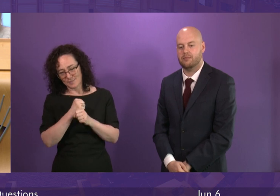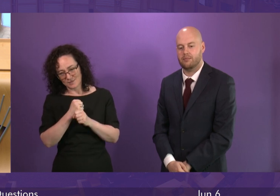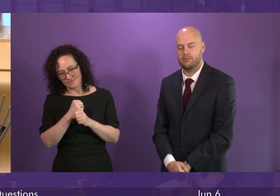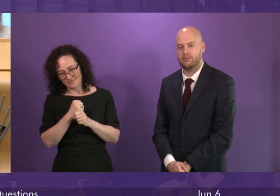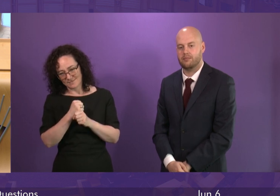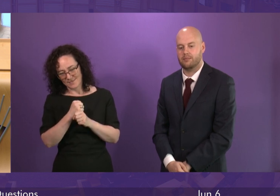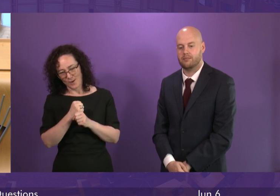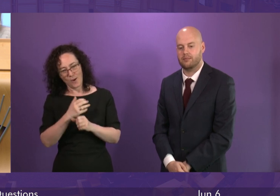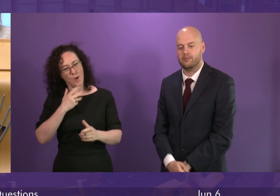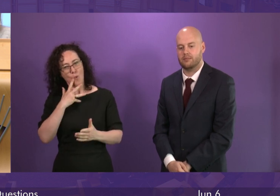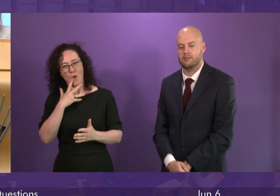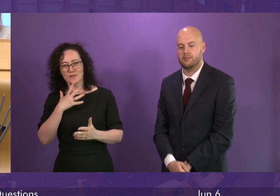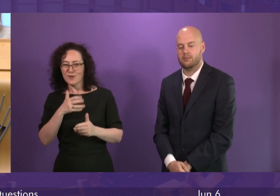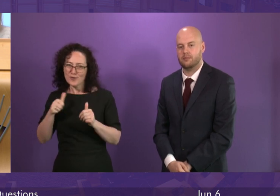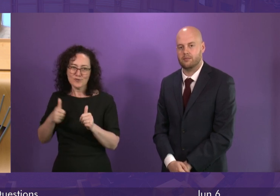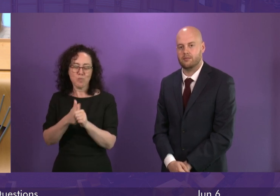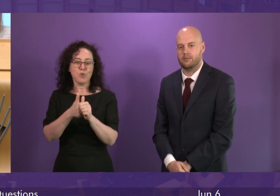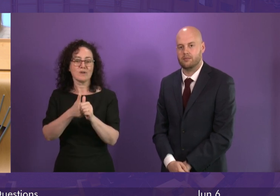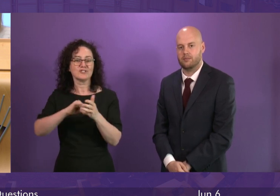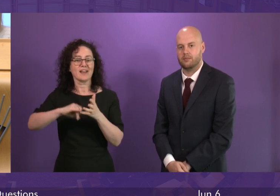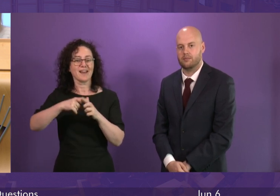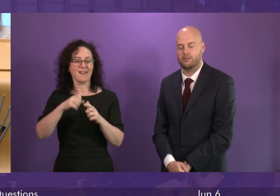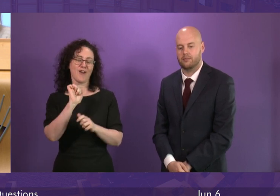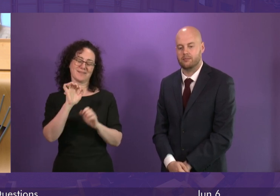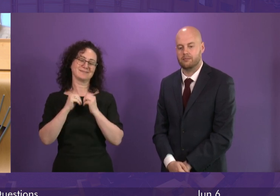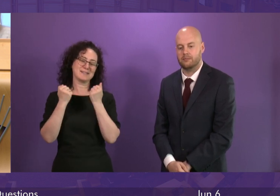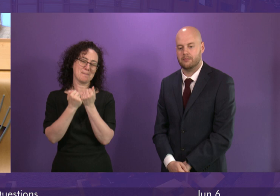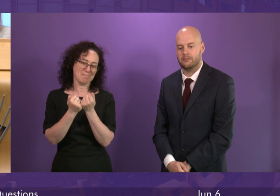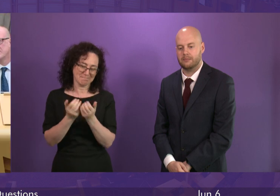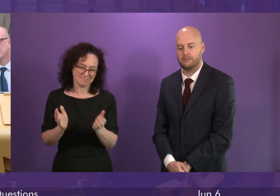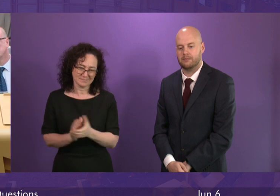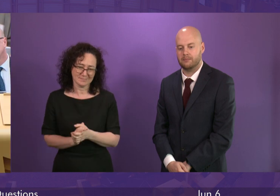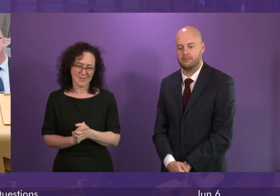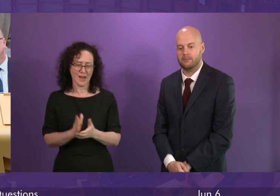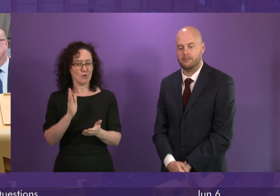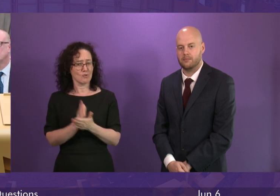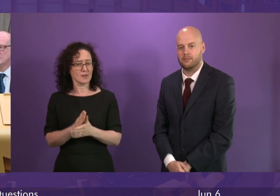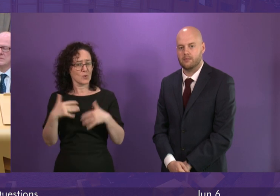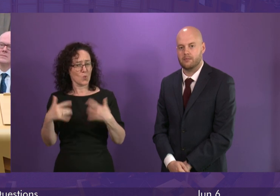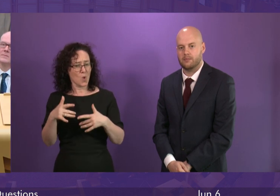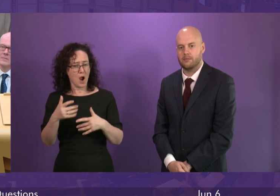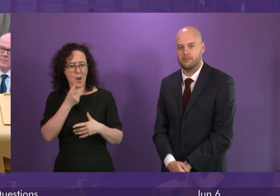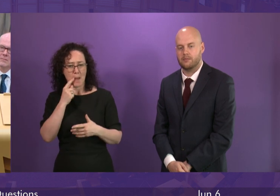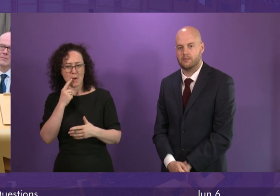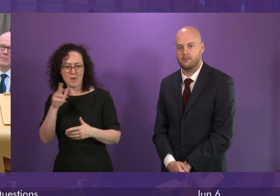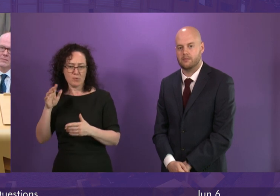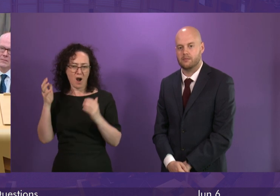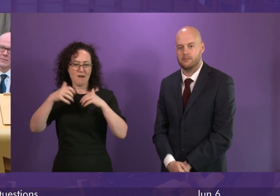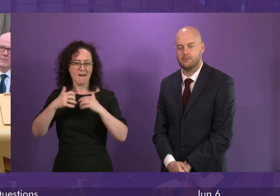team. The fact that so many supporters turned out at Hampden is an indication of the growing